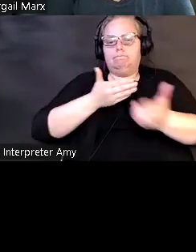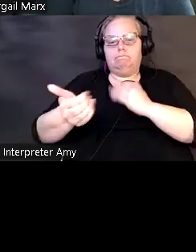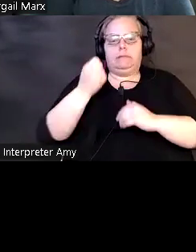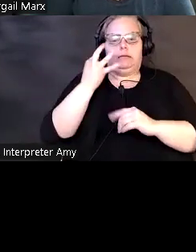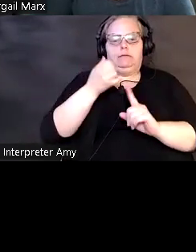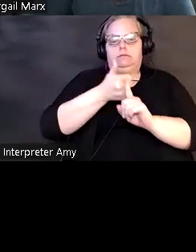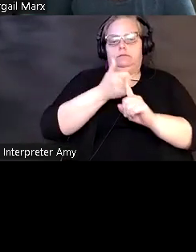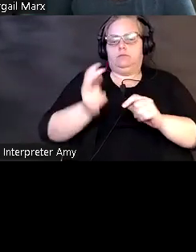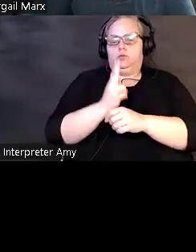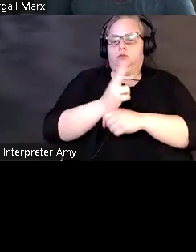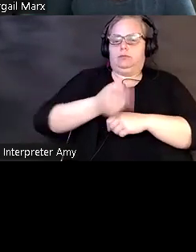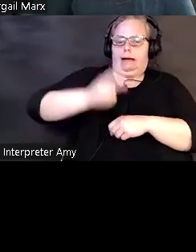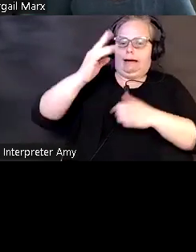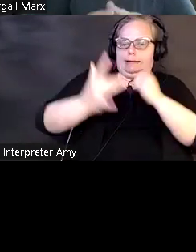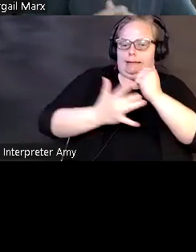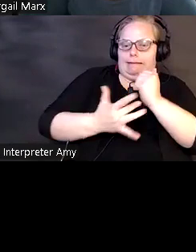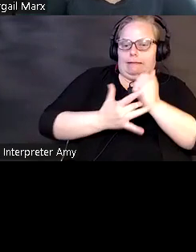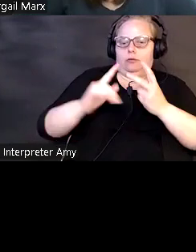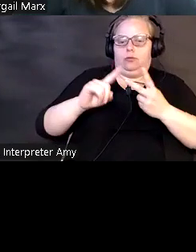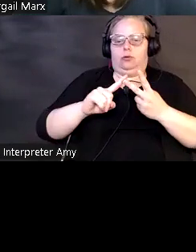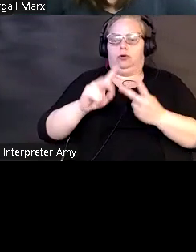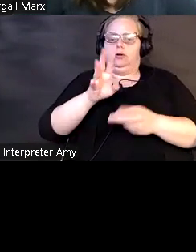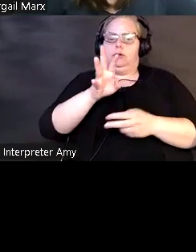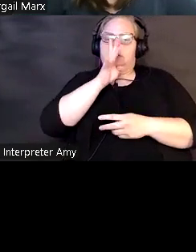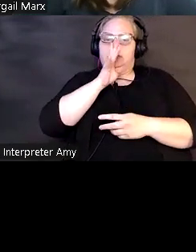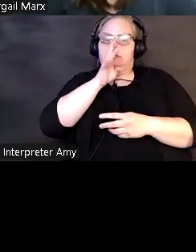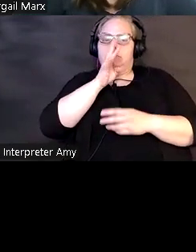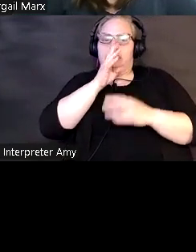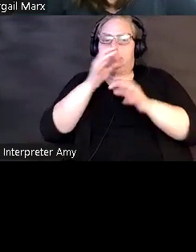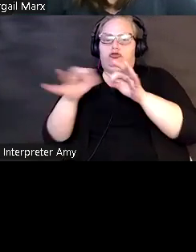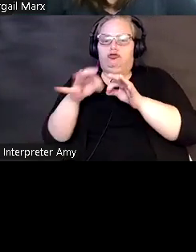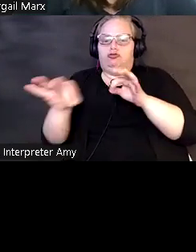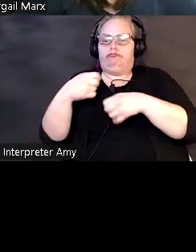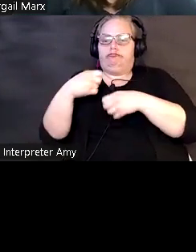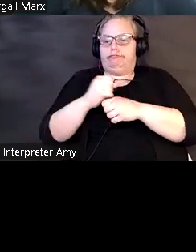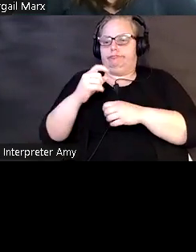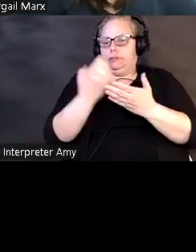high-tech or a speech-generating device. We can't always use that high-tech AAC,